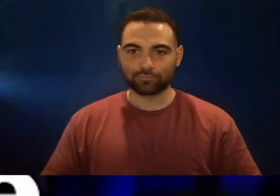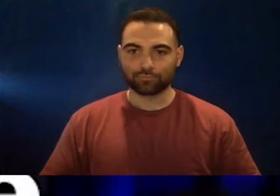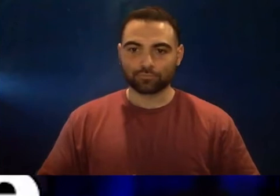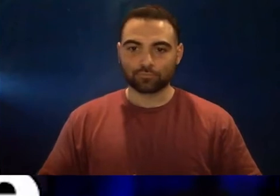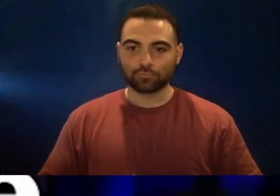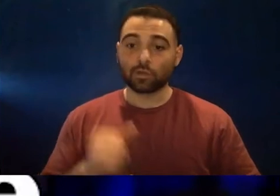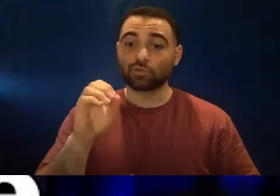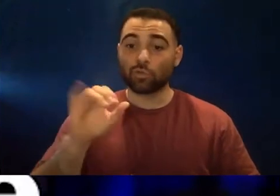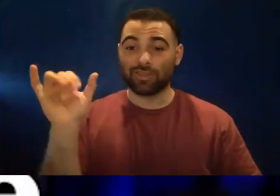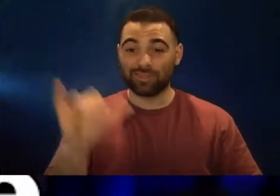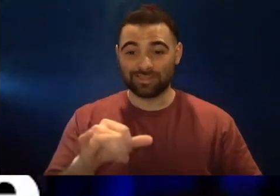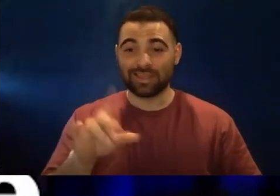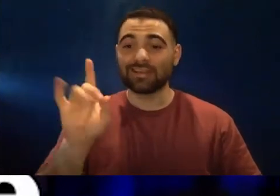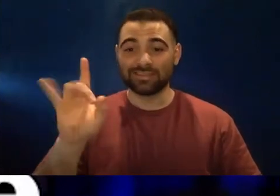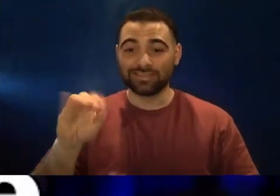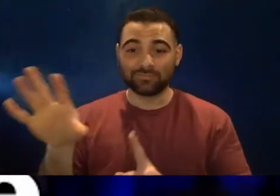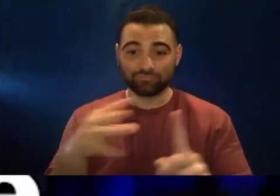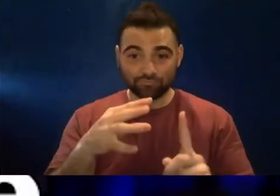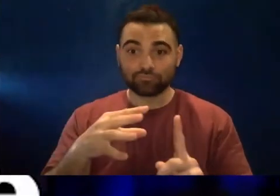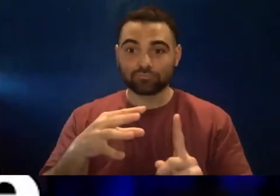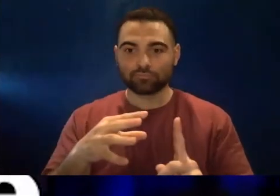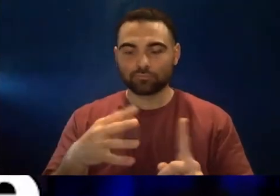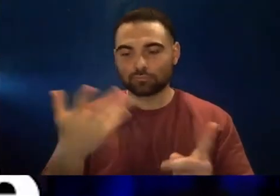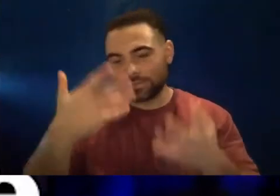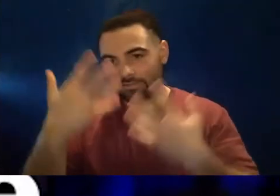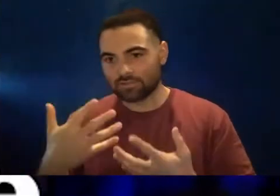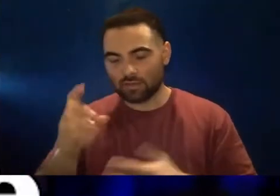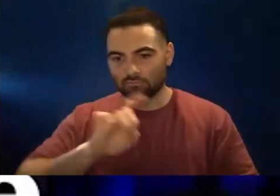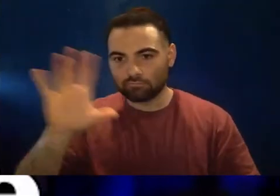because of the horrific nature of the event.